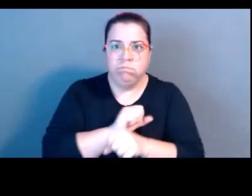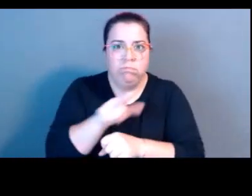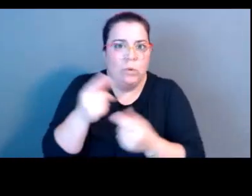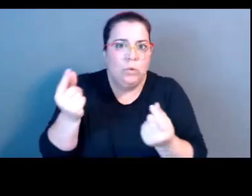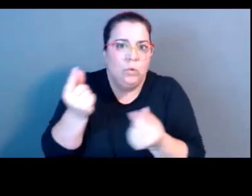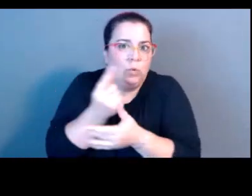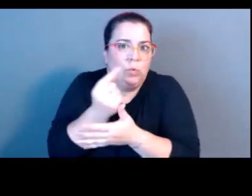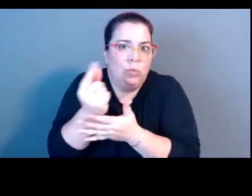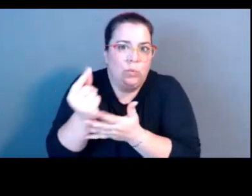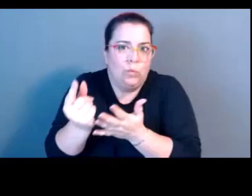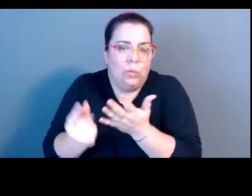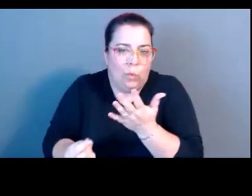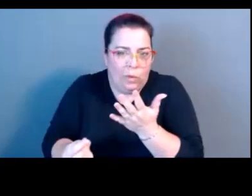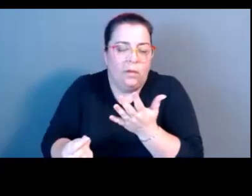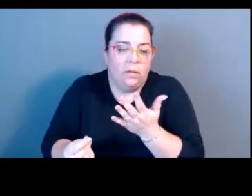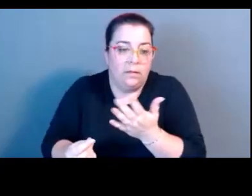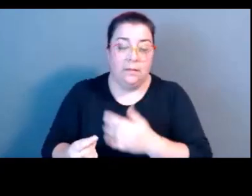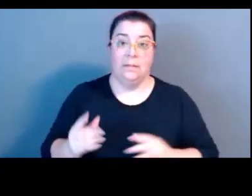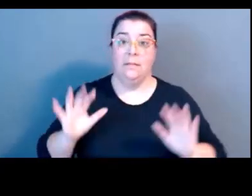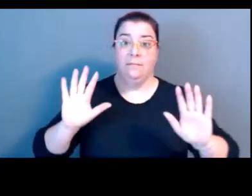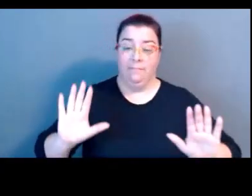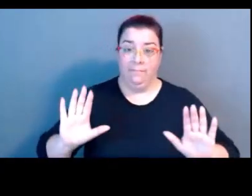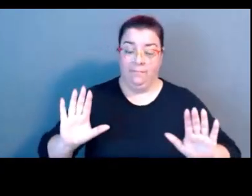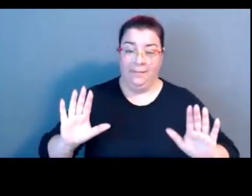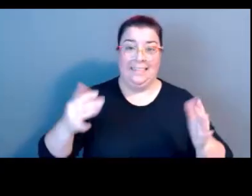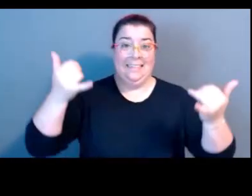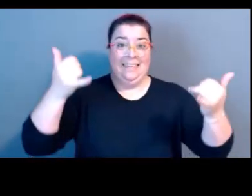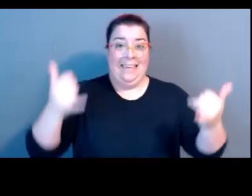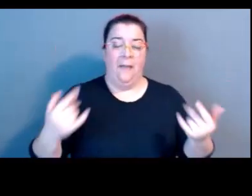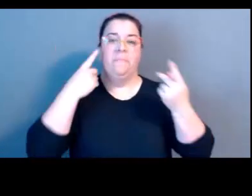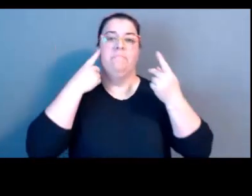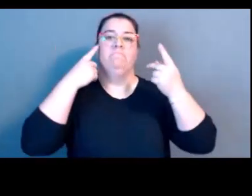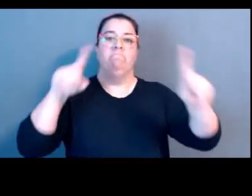This is really the first narrative portion of the application.